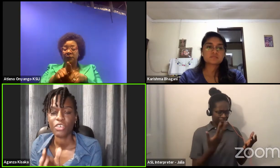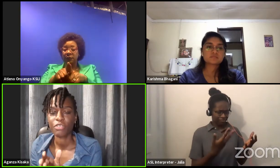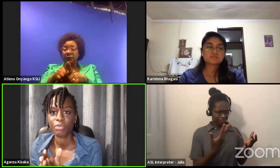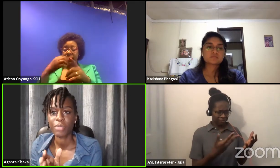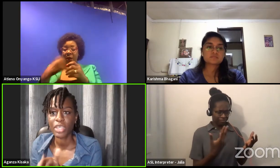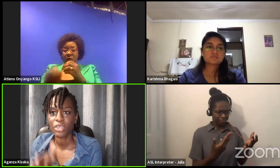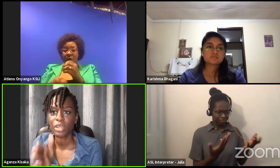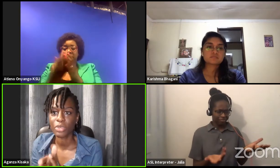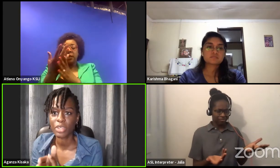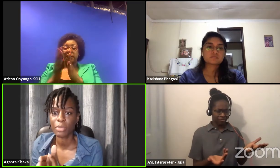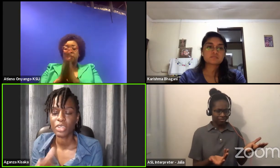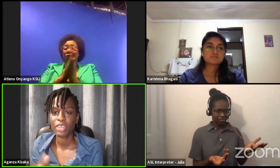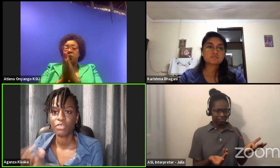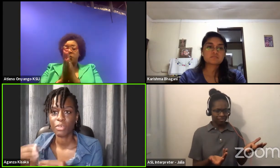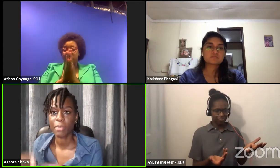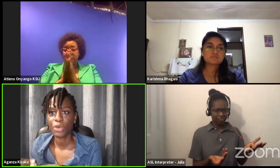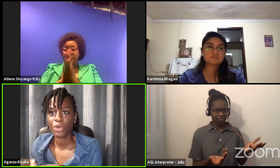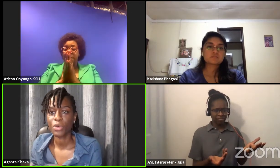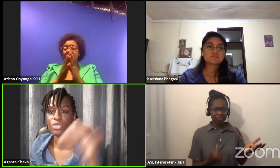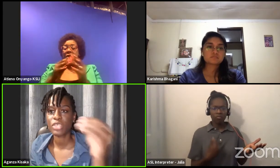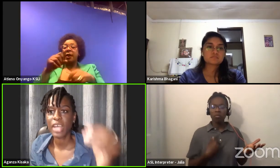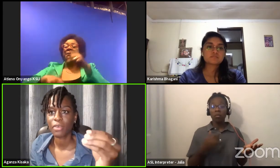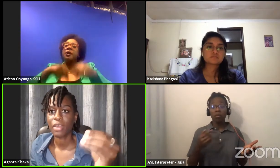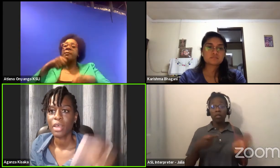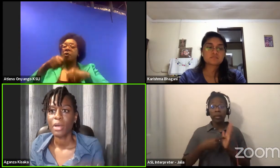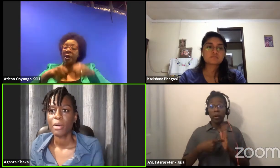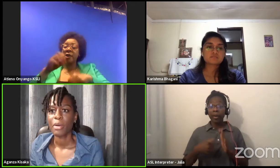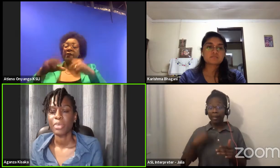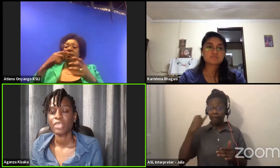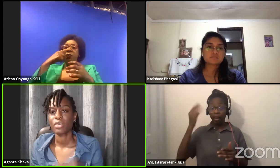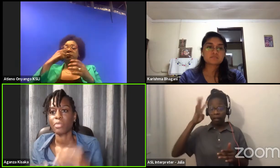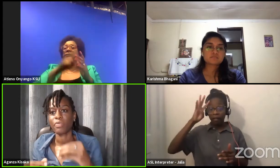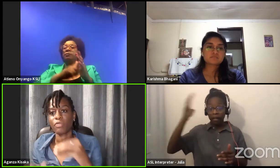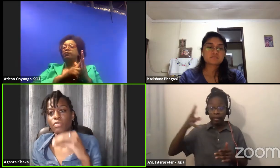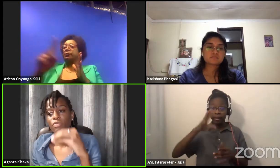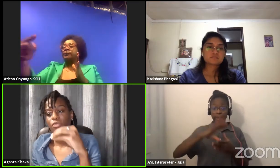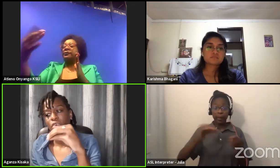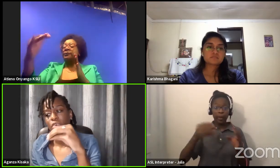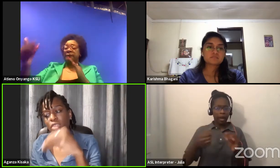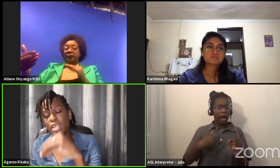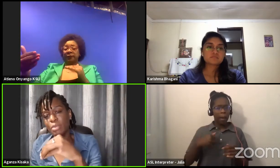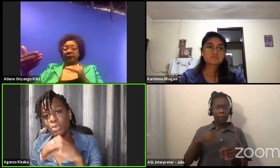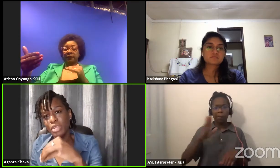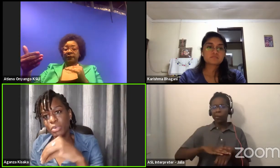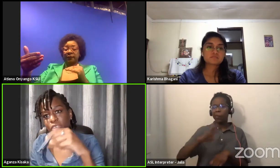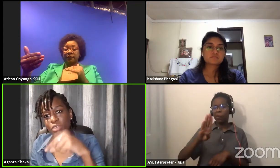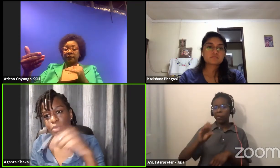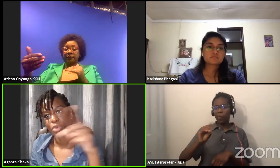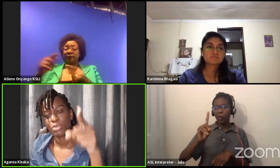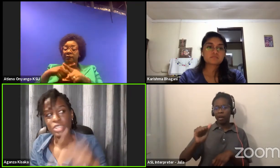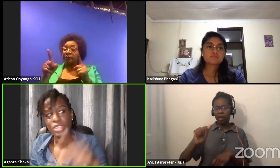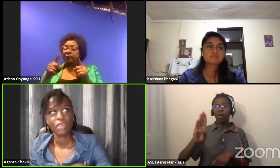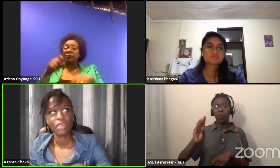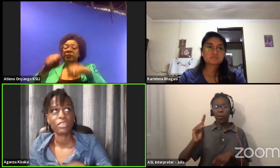of being on a boda boda from my home to town but on that boda boda from home to town